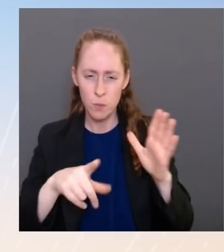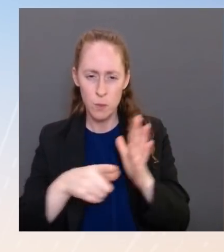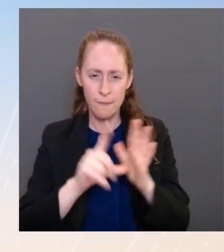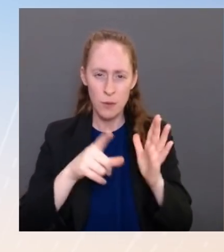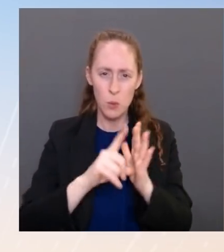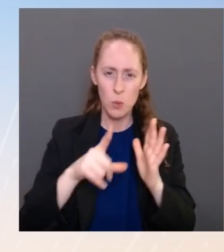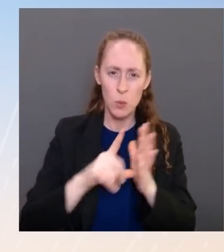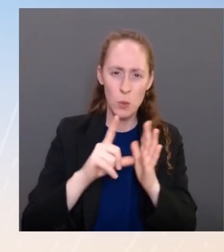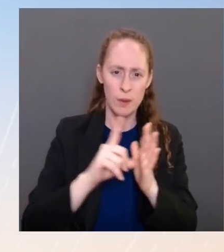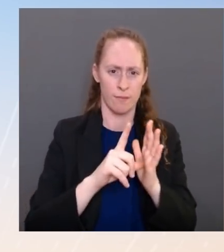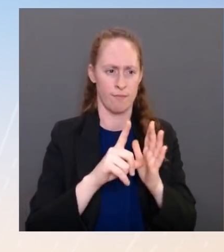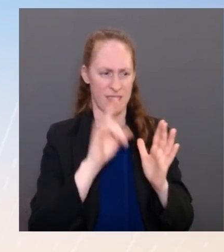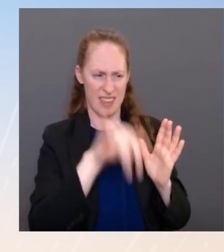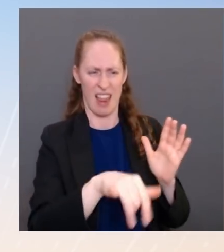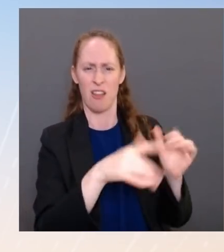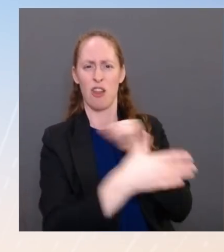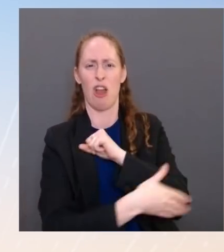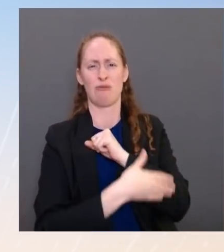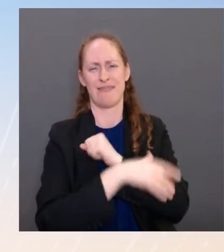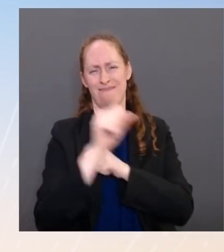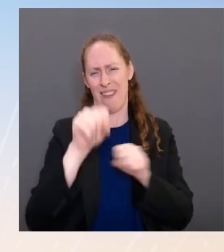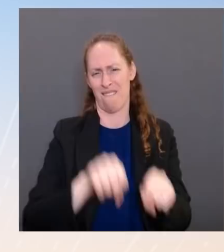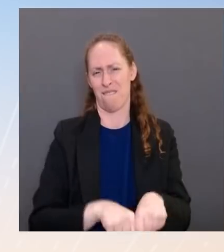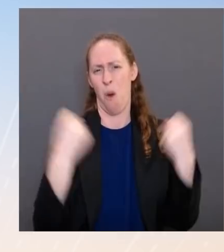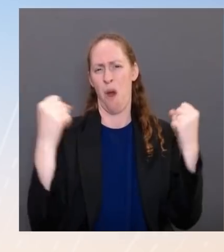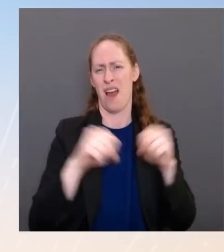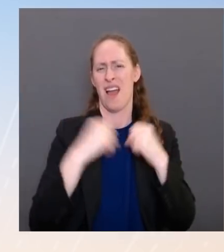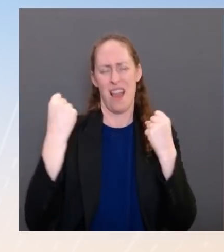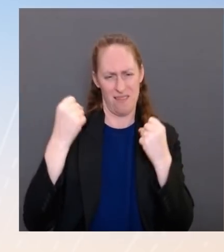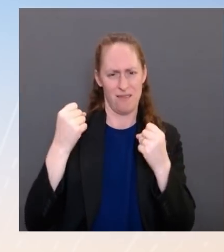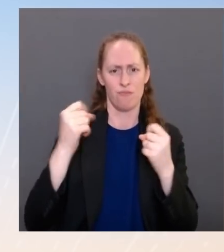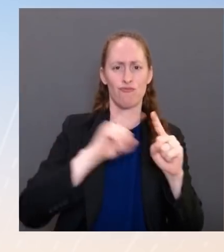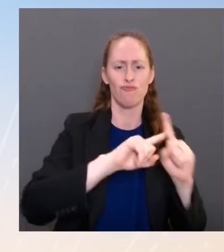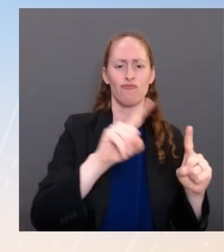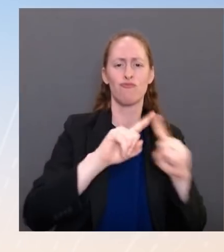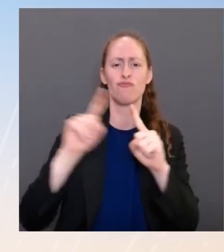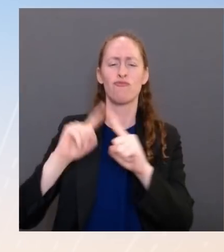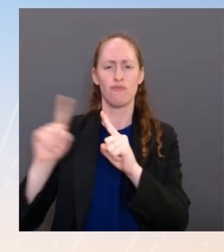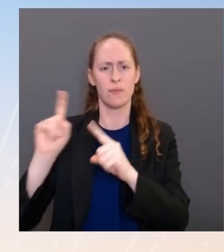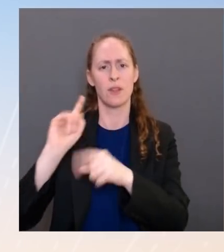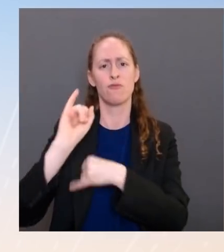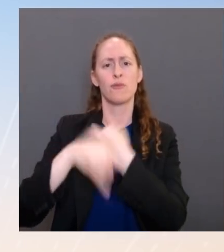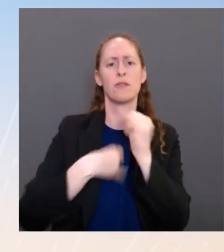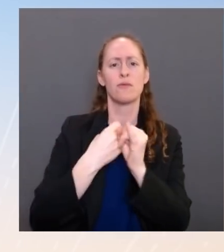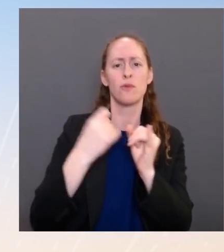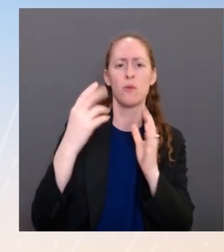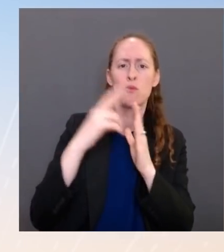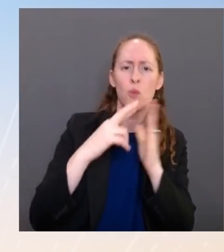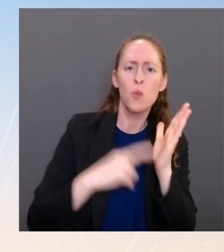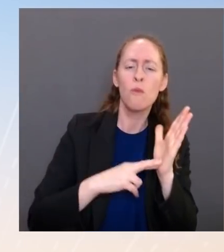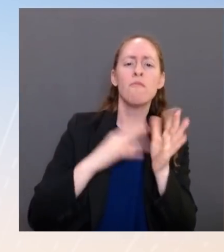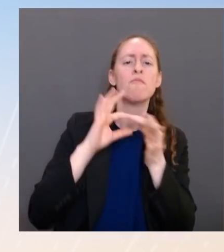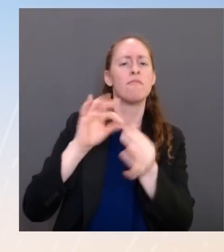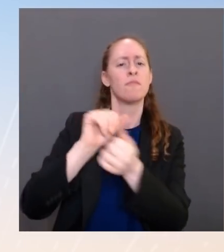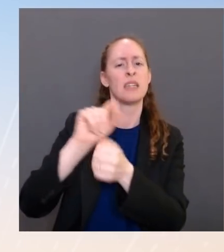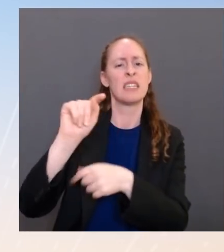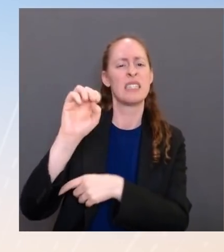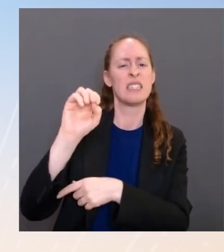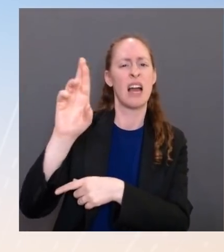And that is what they look closely at. I would note -- and when Speaker Pelosi spoke to this yesterday, and others, they expressed a desire and an interest